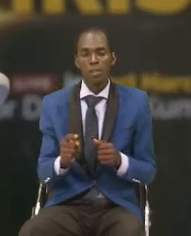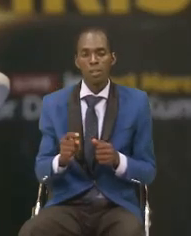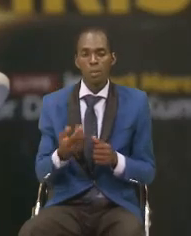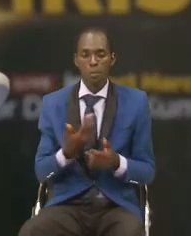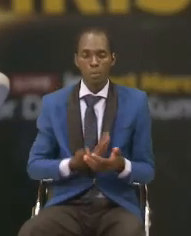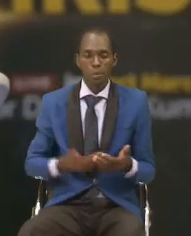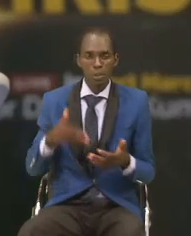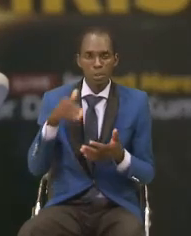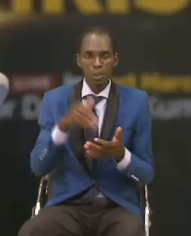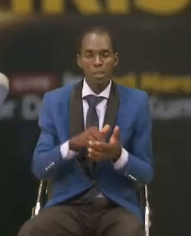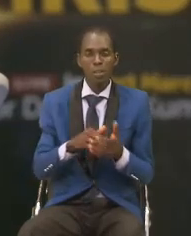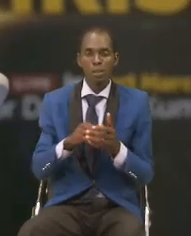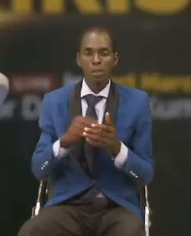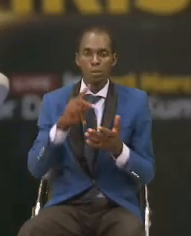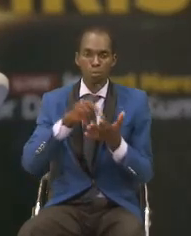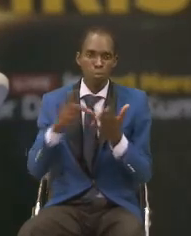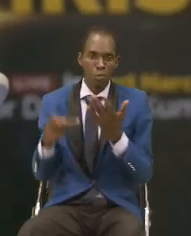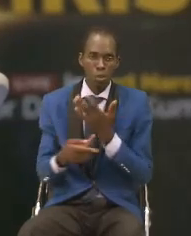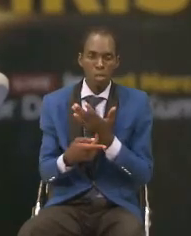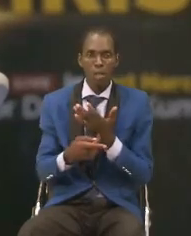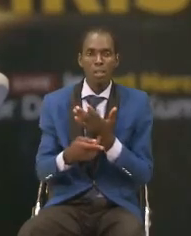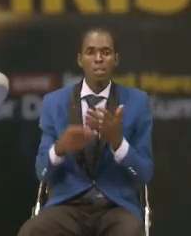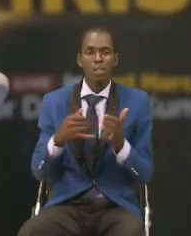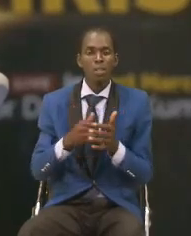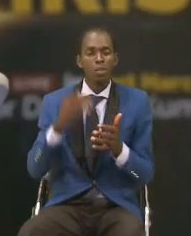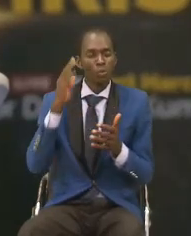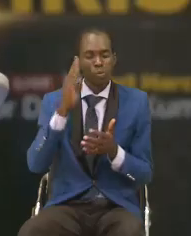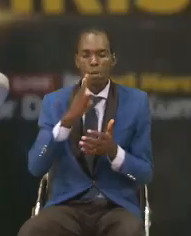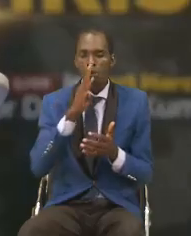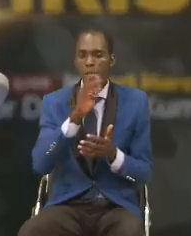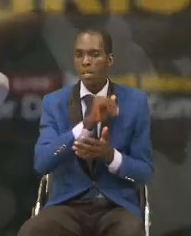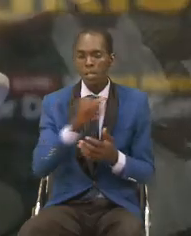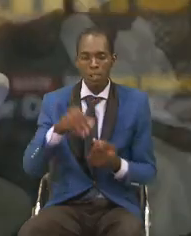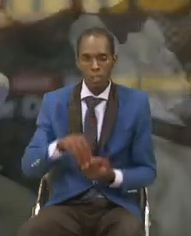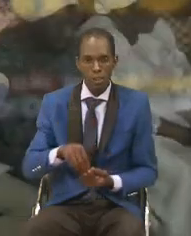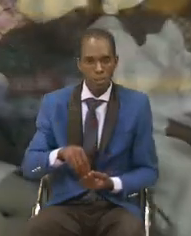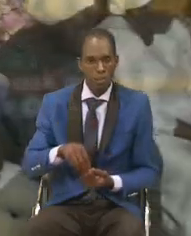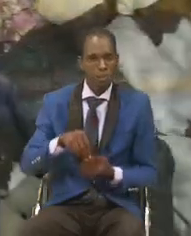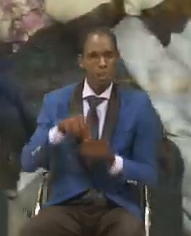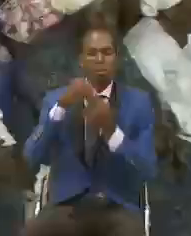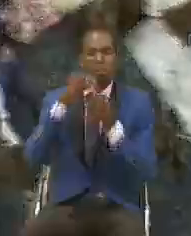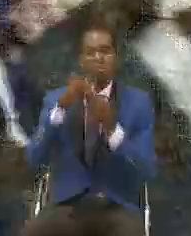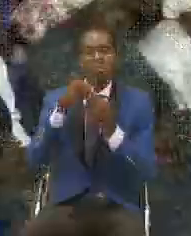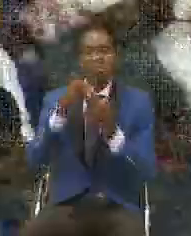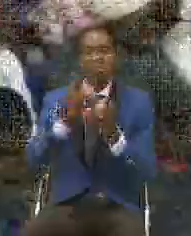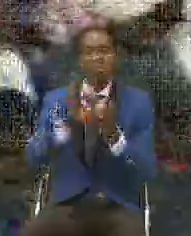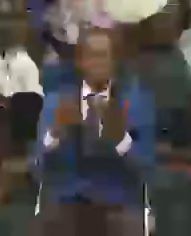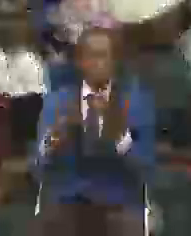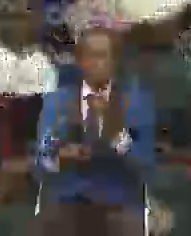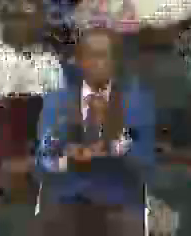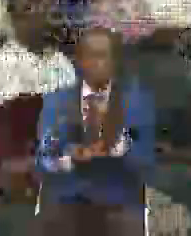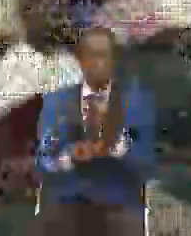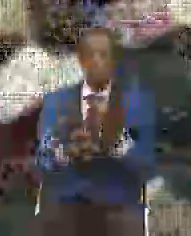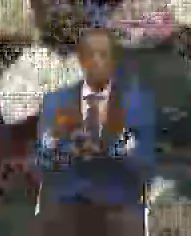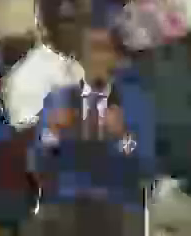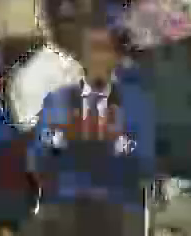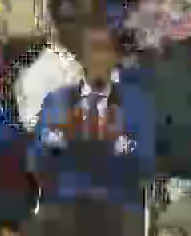remember convert rally that will be a special online there'll be a special online banquet